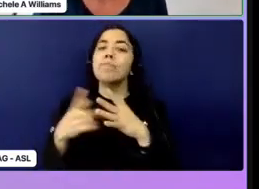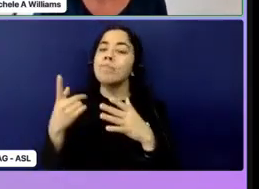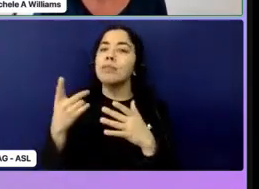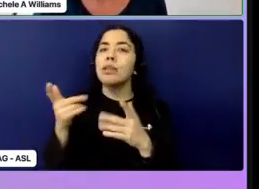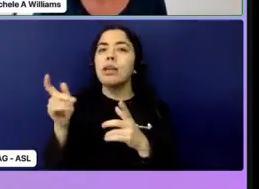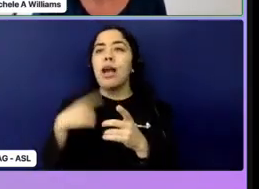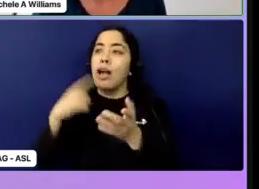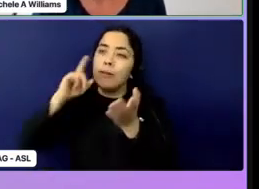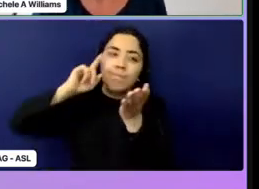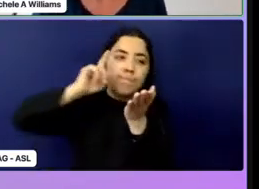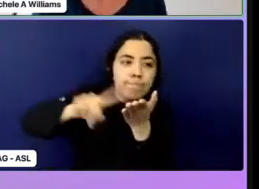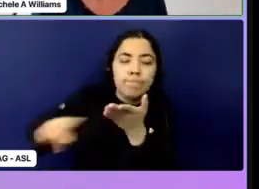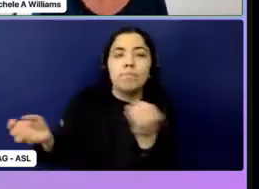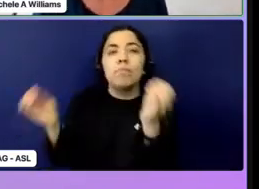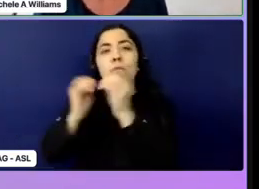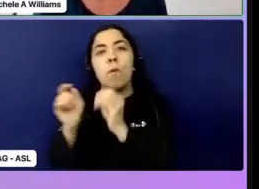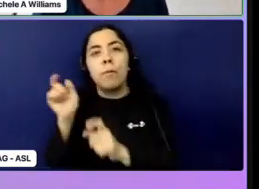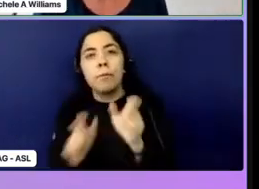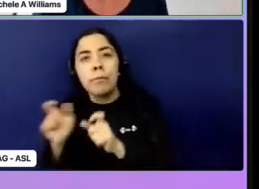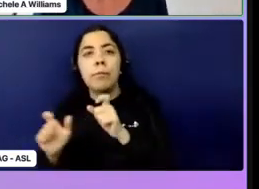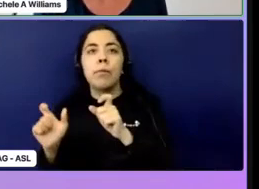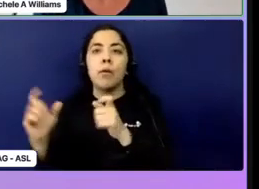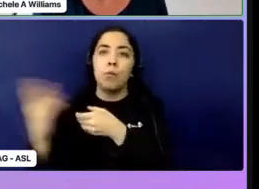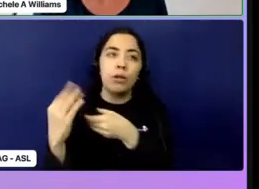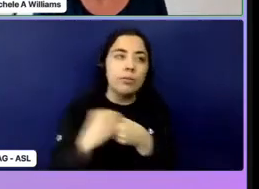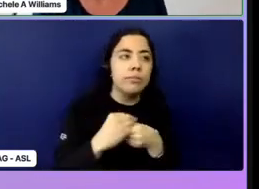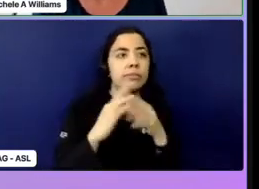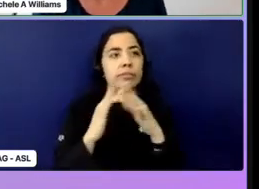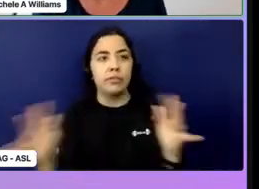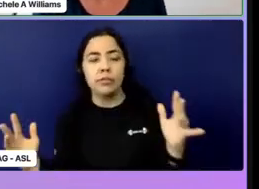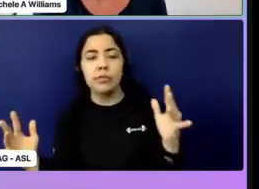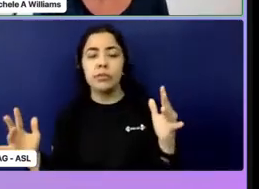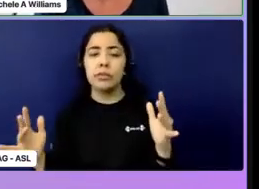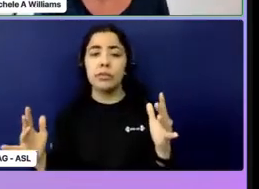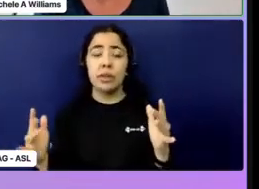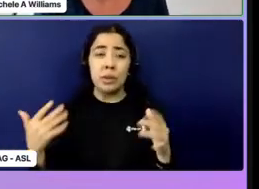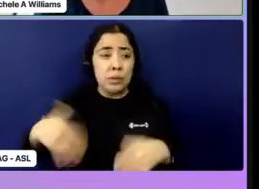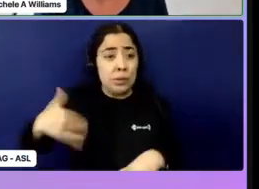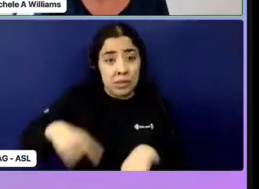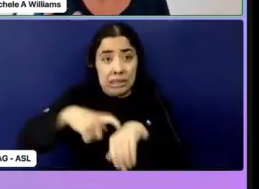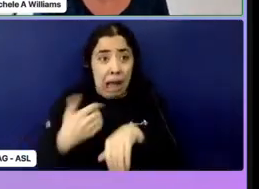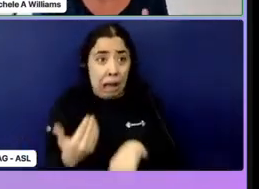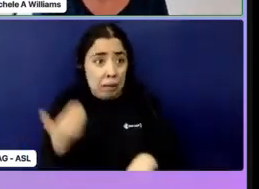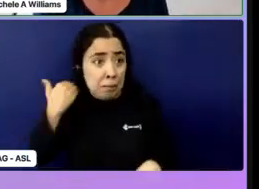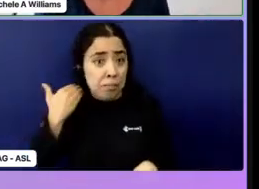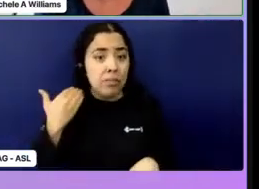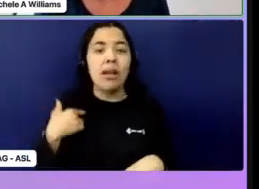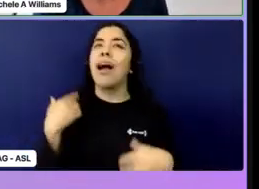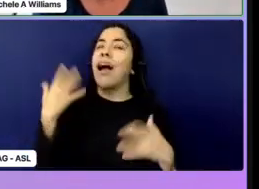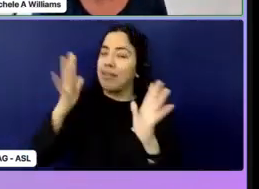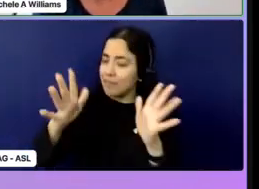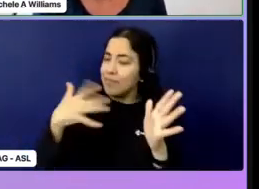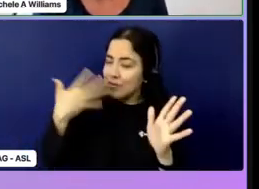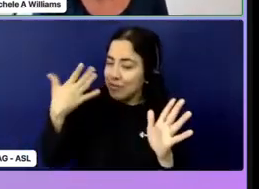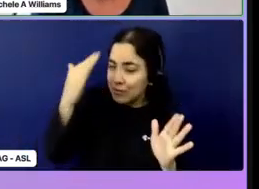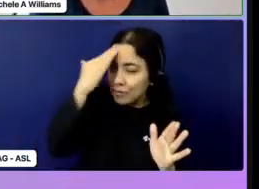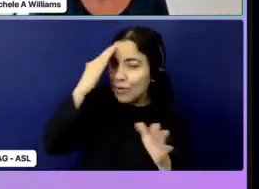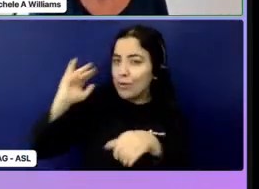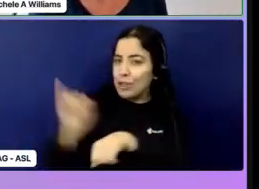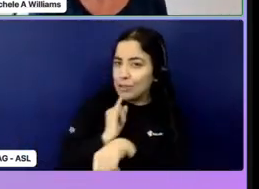another thing that comes to mind as people talk about, as I talk about doing more research with more participants and more diversity, won't it take more